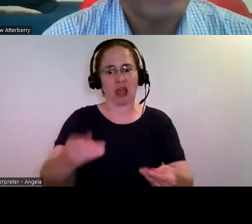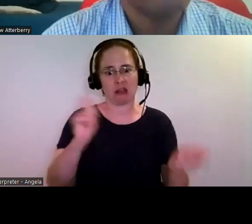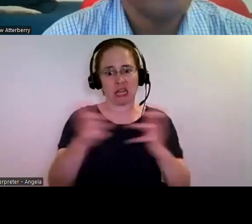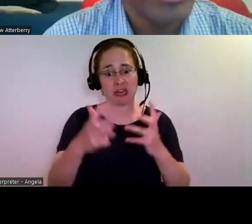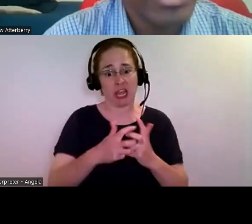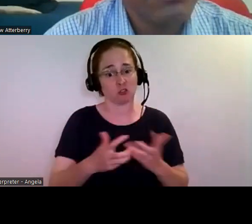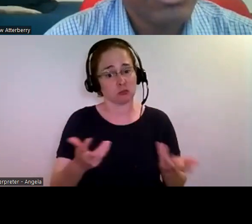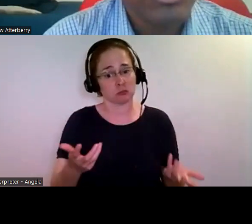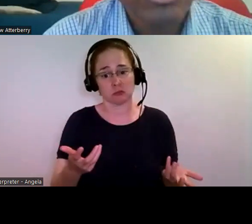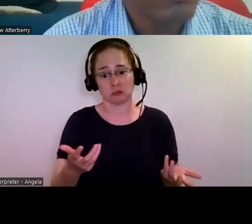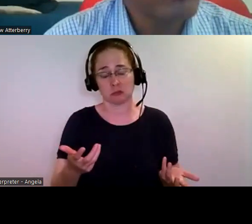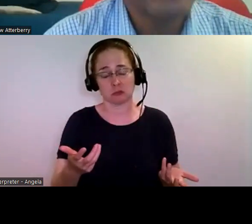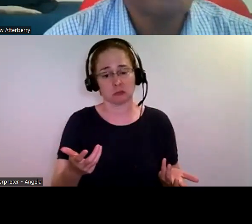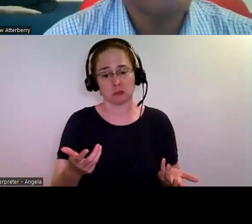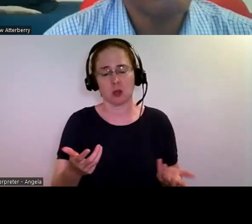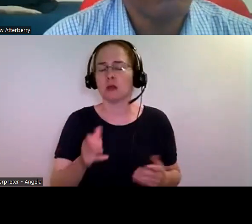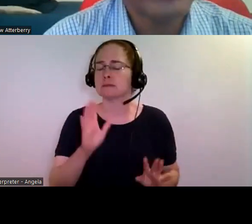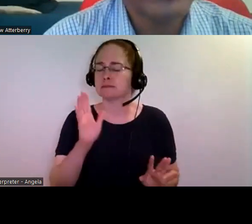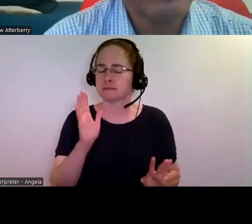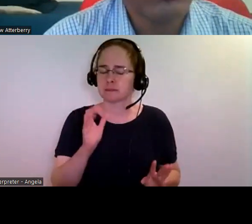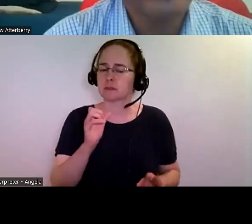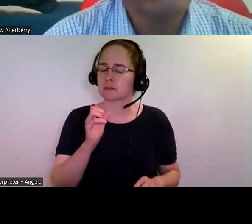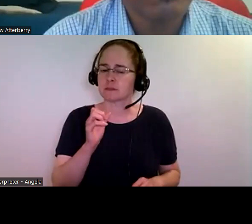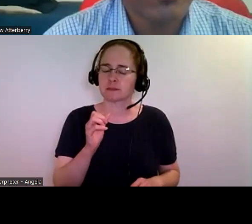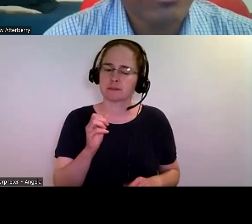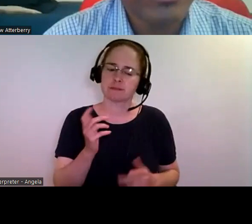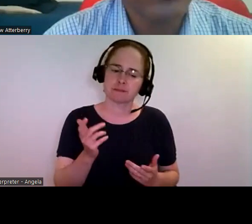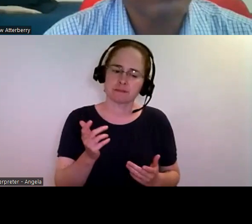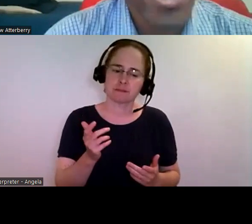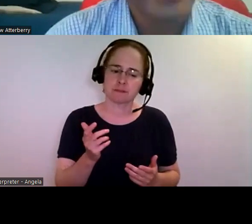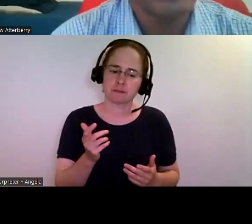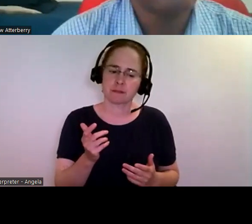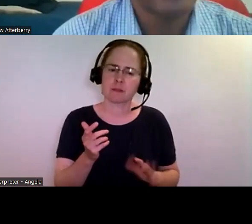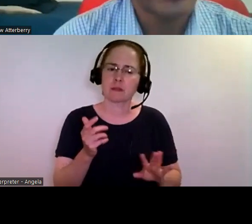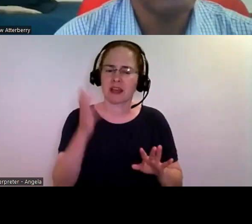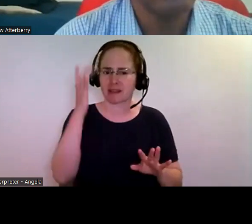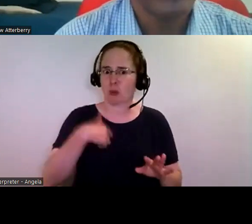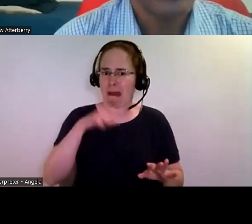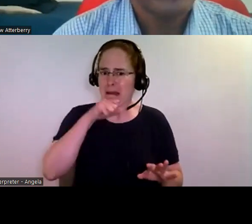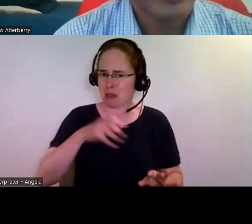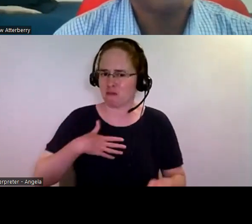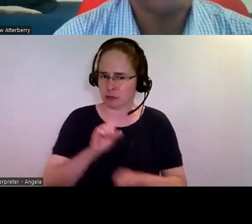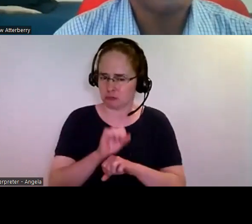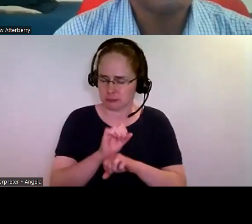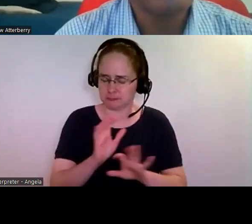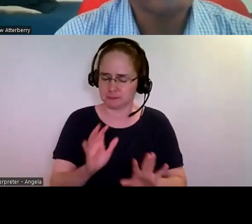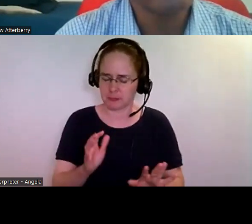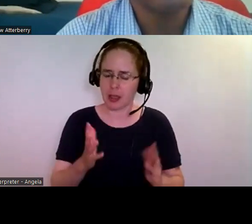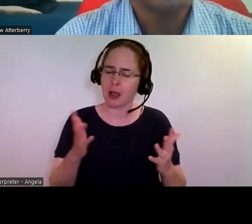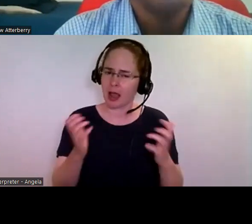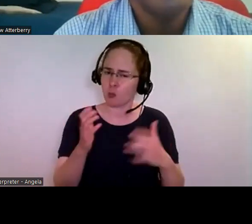that you need. So don't let one, this is why I love what I do. I wanna share with students,